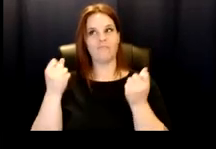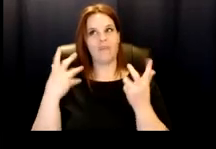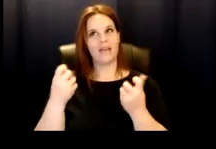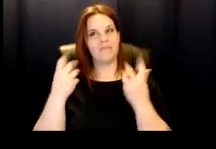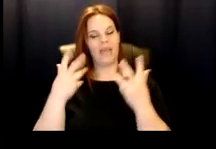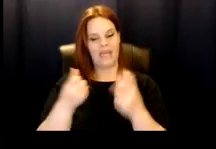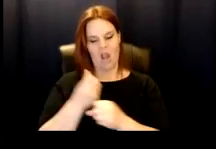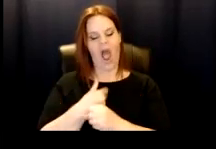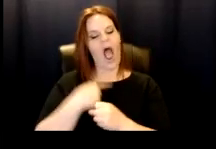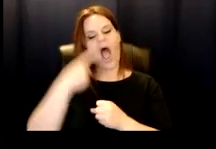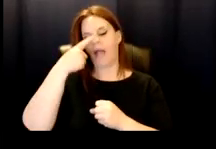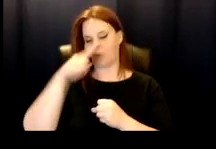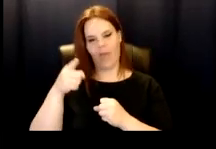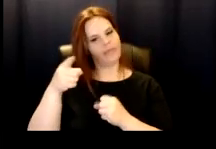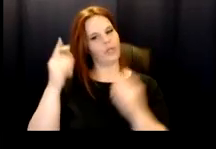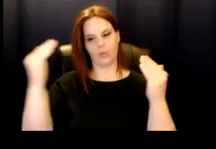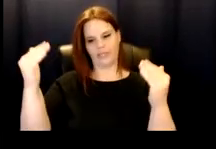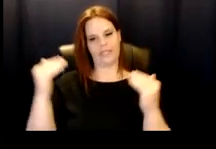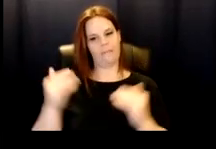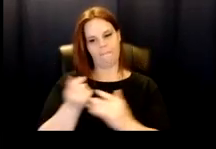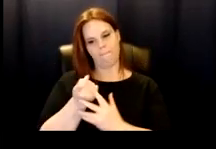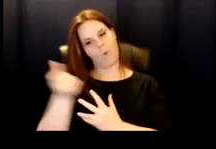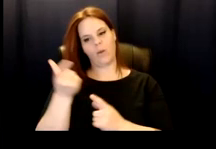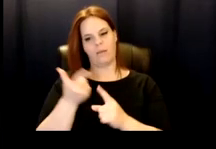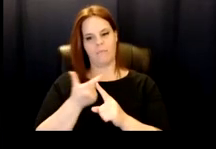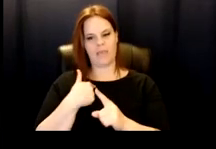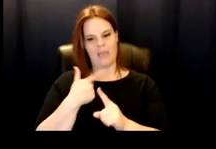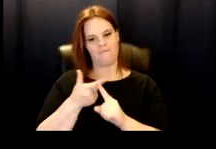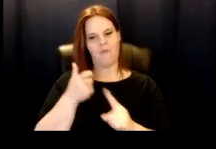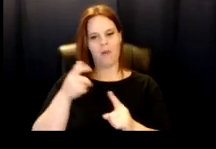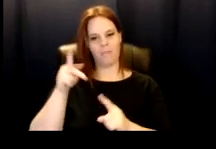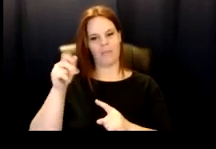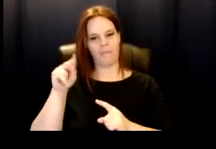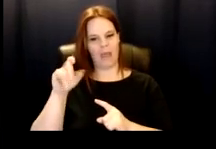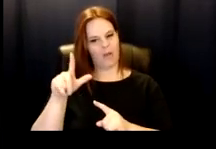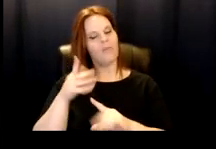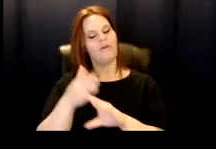you demoted me from the panel before you even heard my remarks but I am glad that you promoted